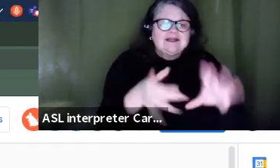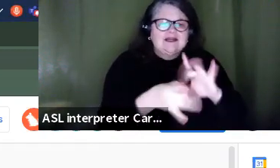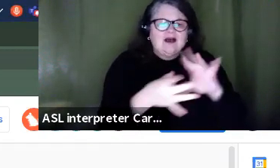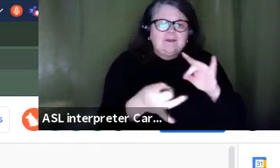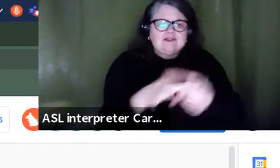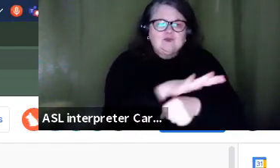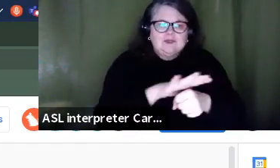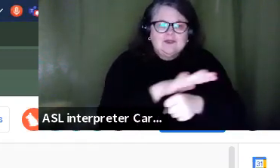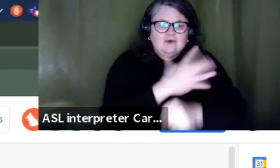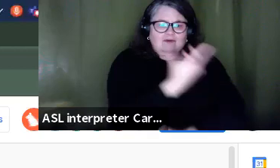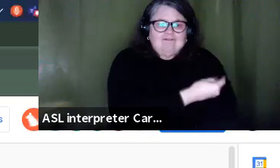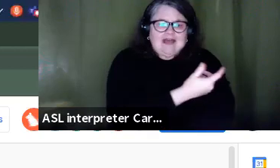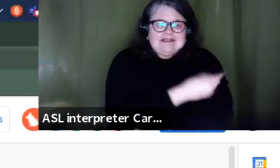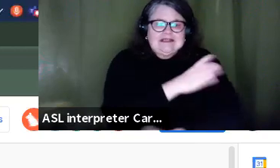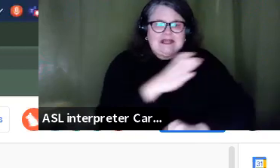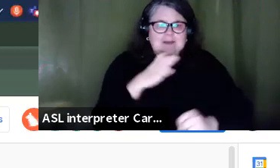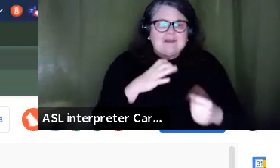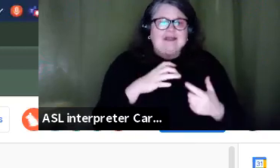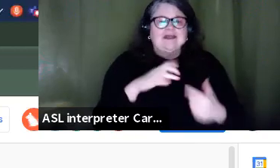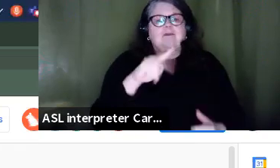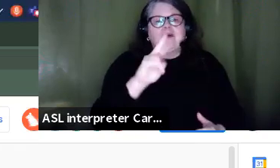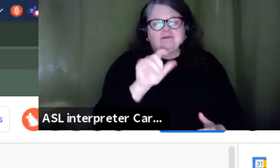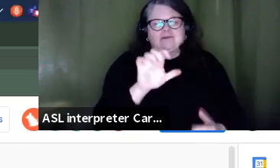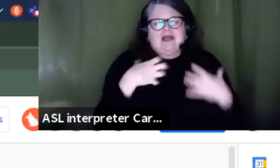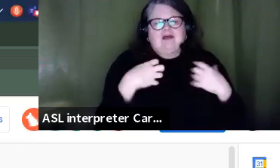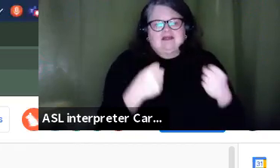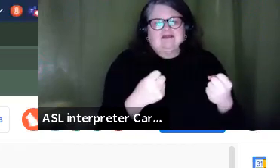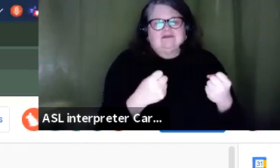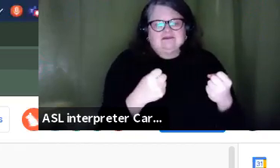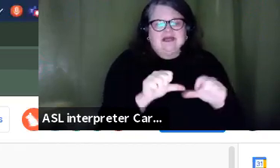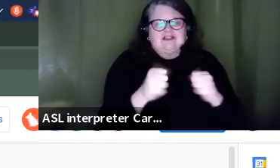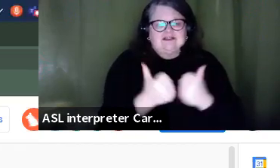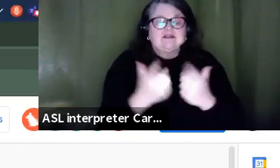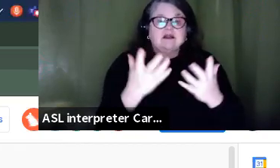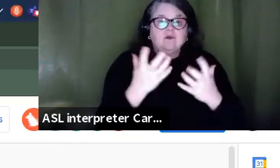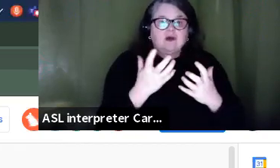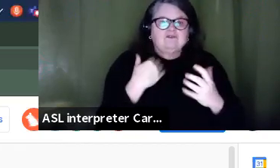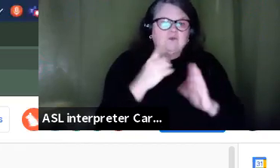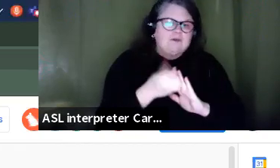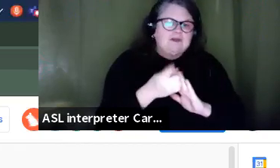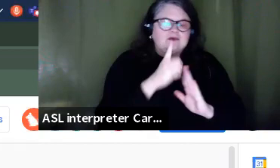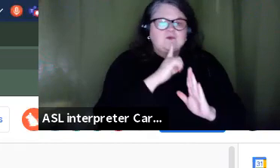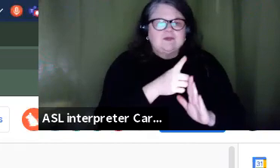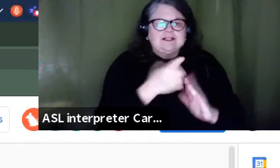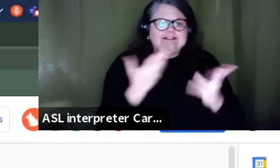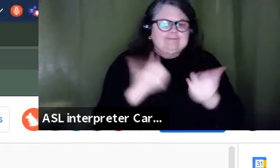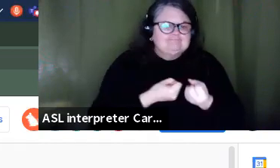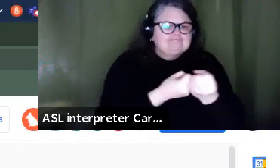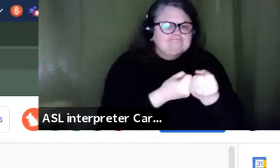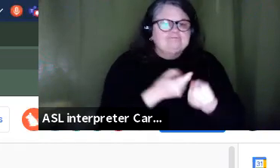helpful set of resources here . These are directories for sending comments to local vaccination committees or